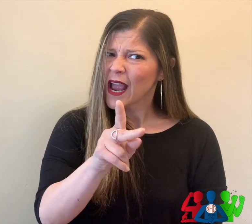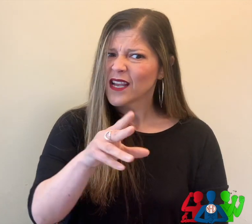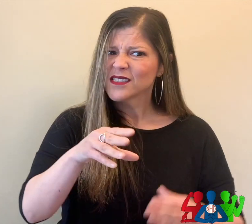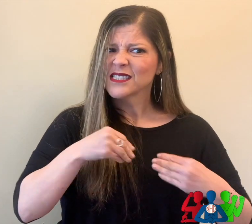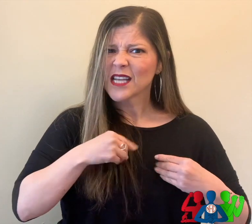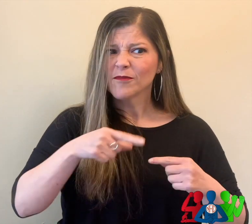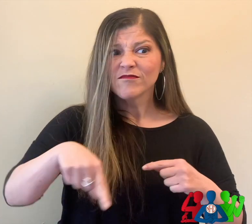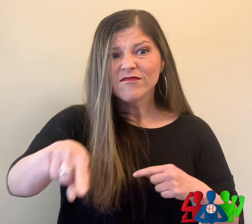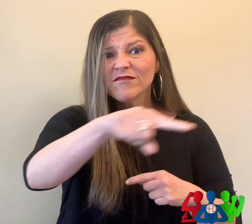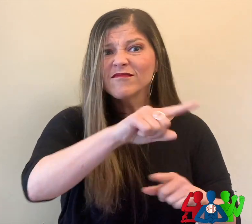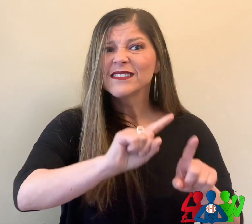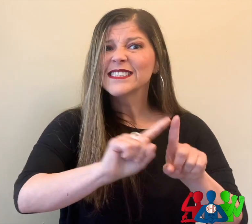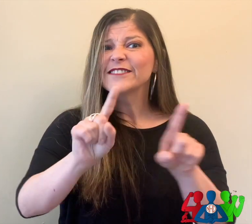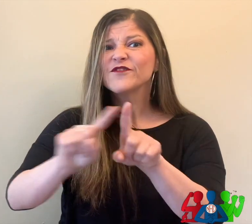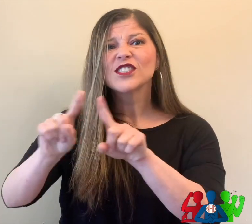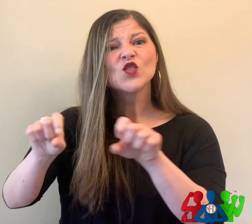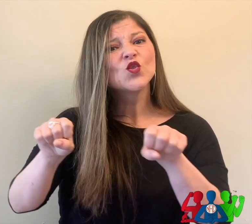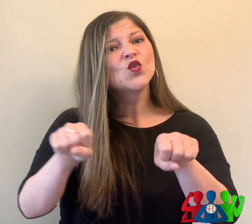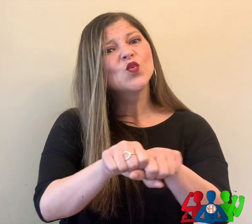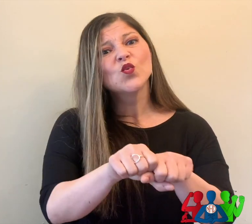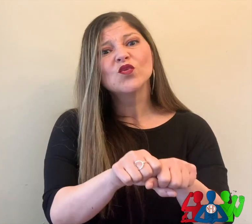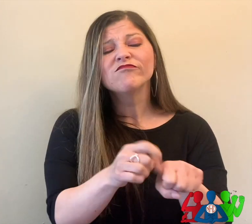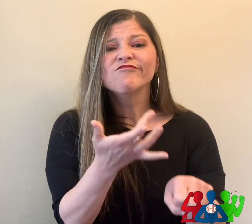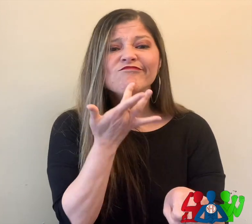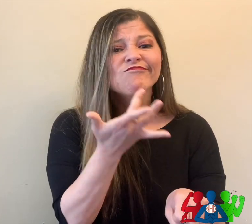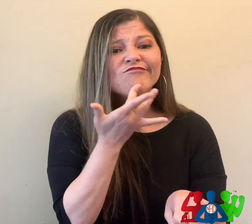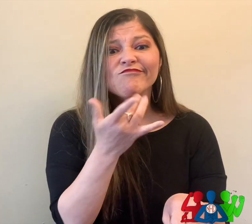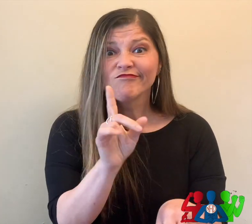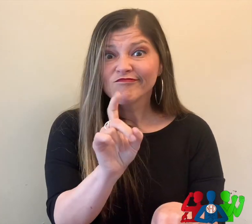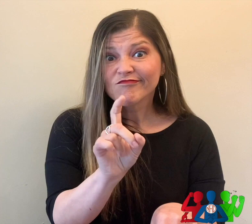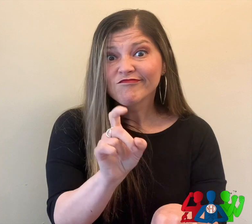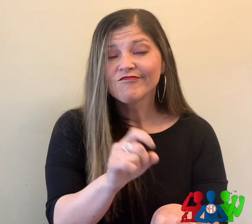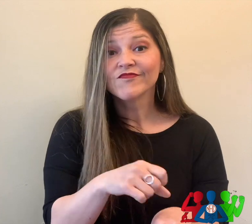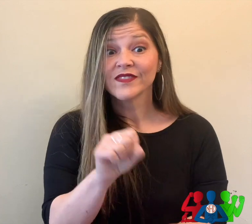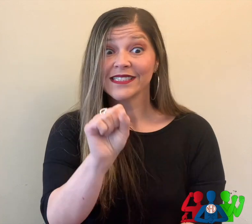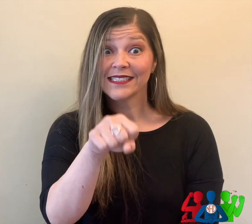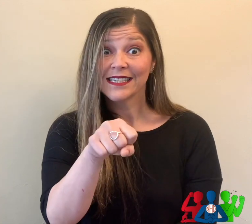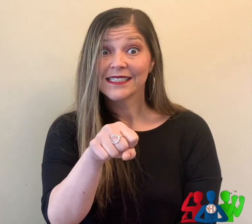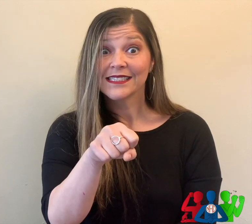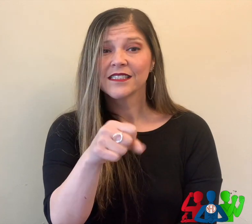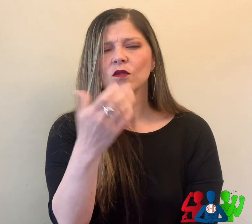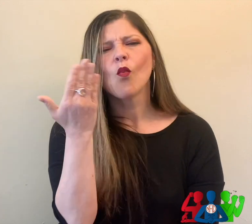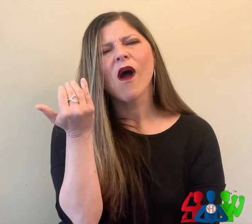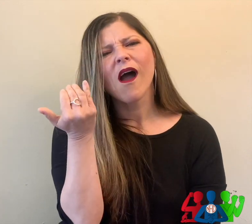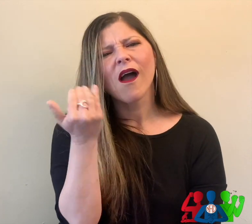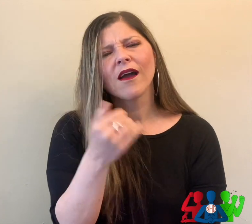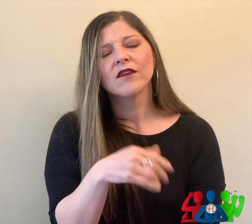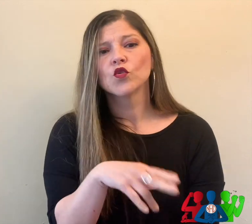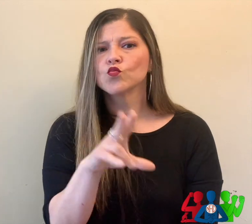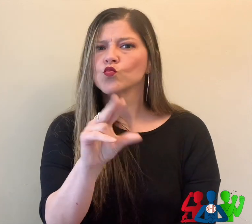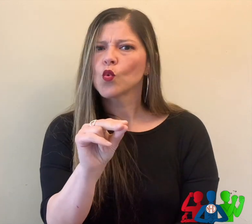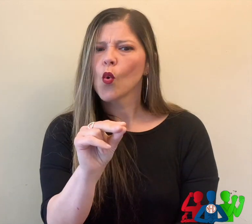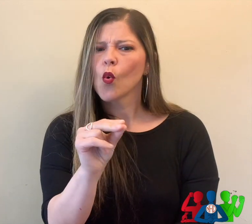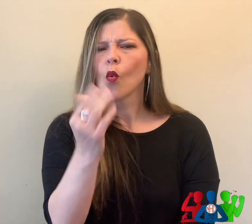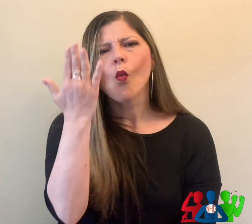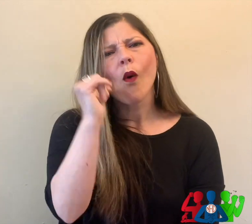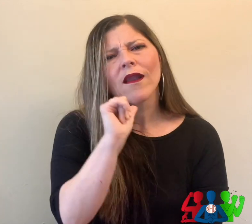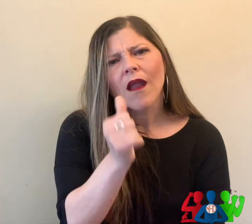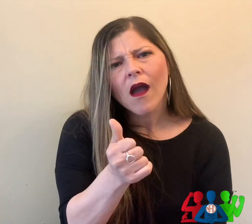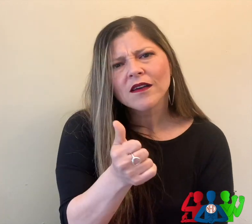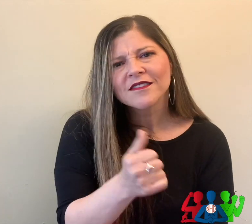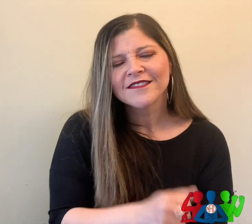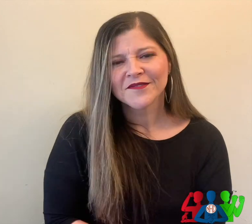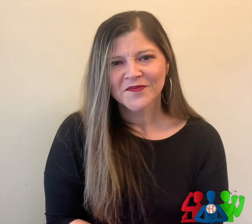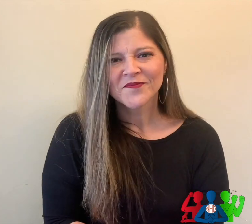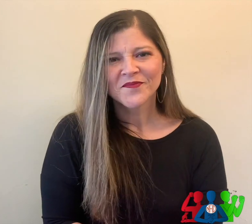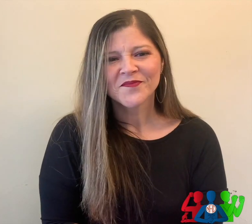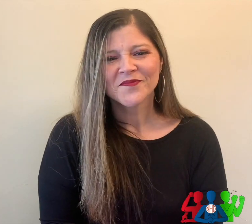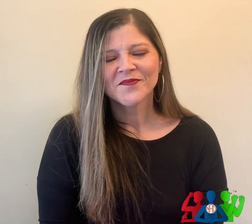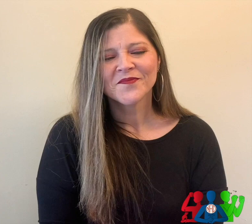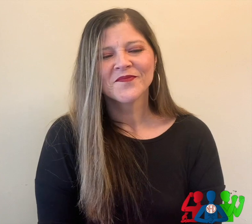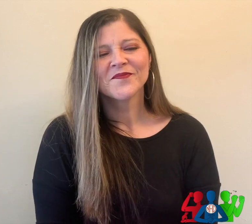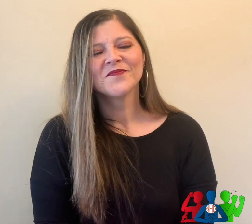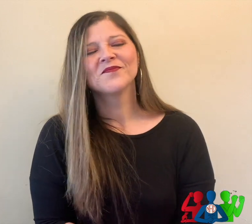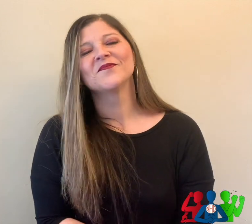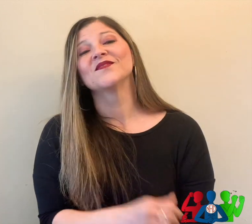Number six, is it okay that people have different shoe preferences; yes or no? Why or